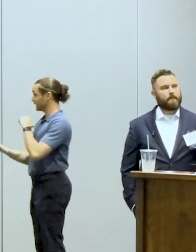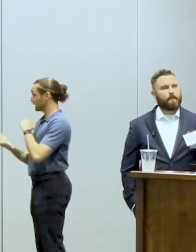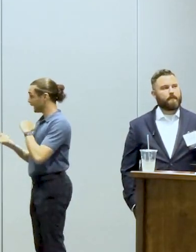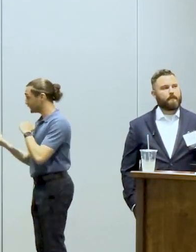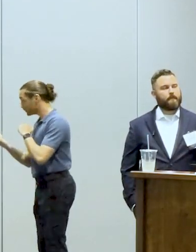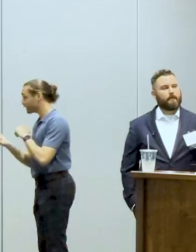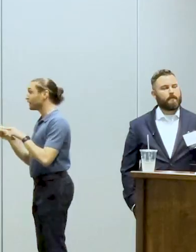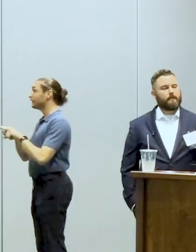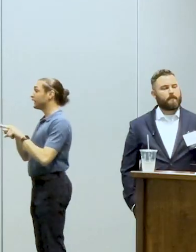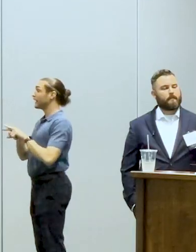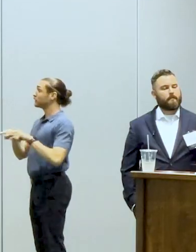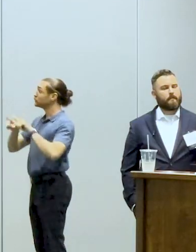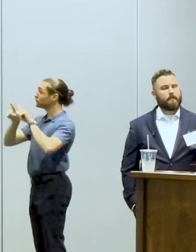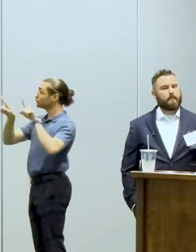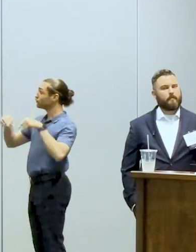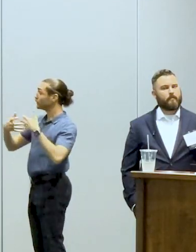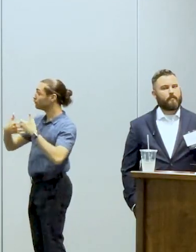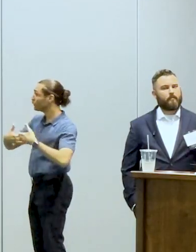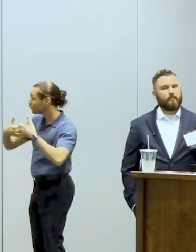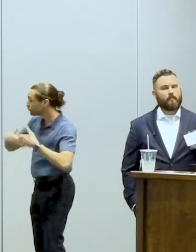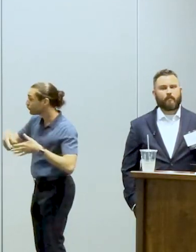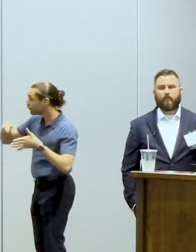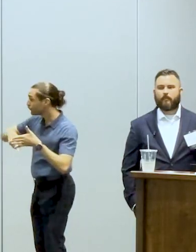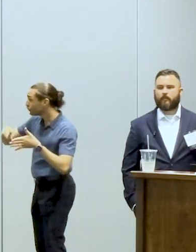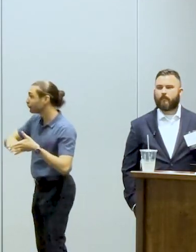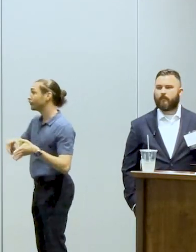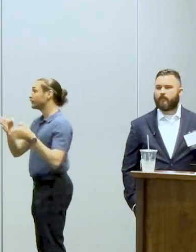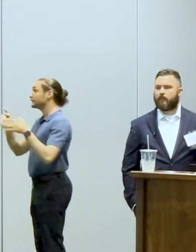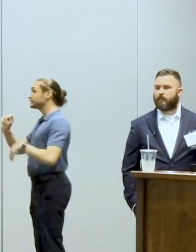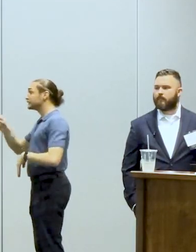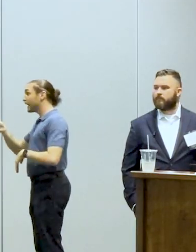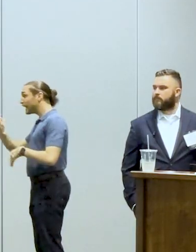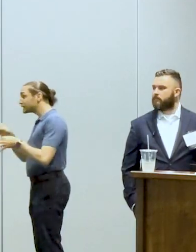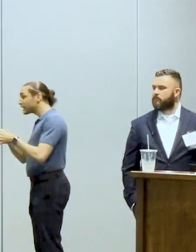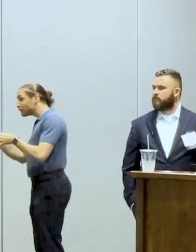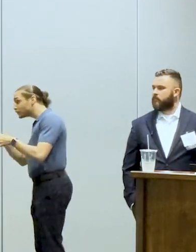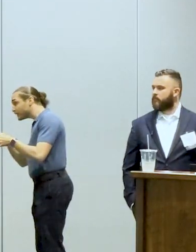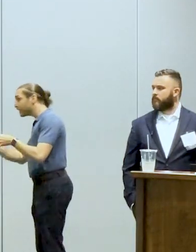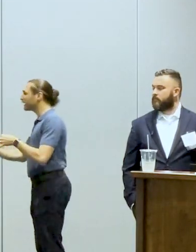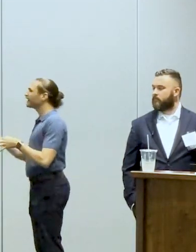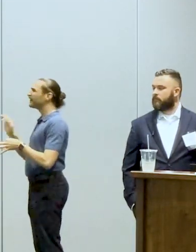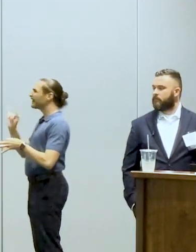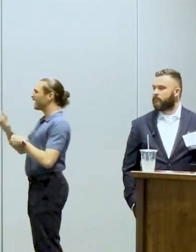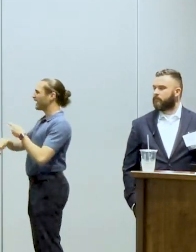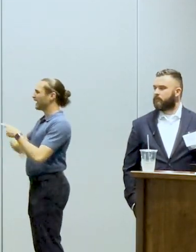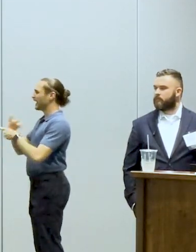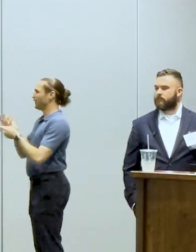system, all text generators, oftentimes, rarely communicate or work together, and if they do, they don't do so